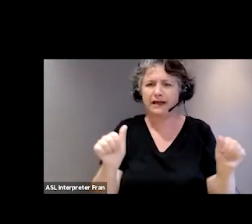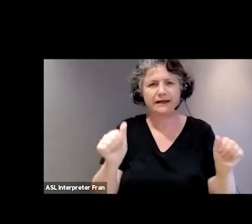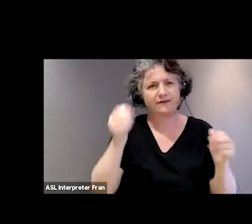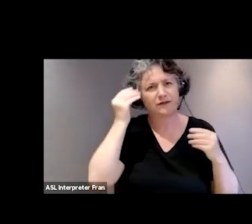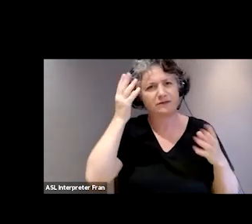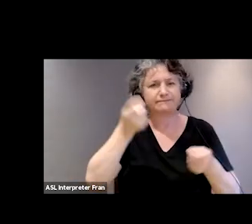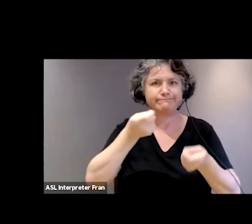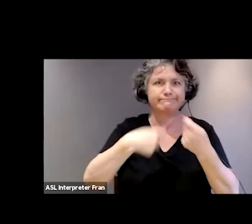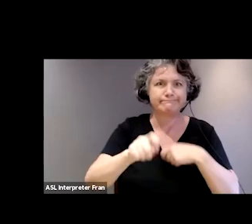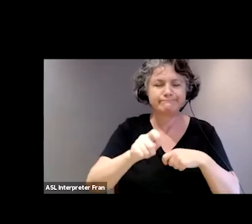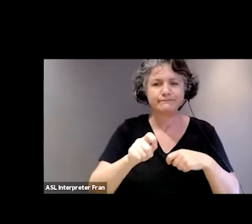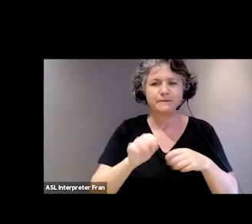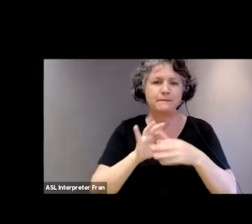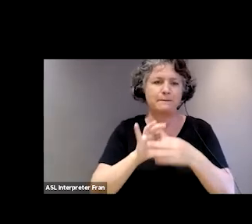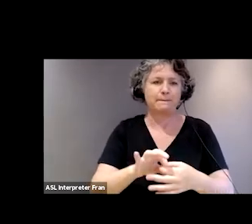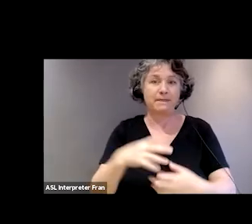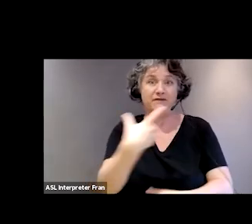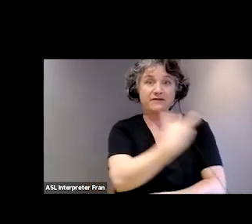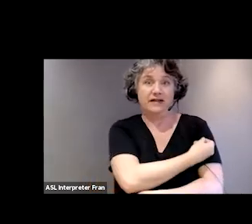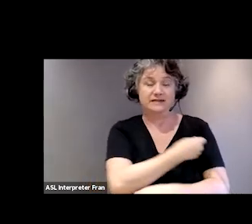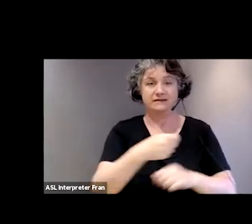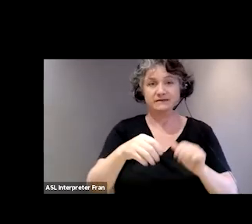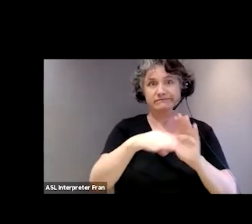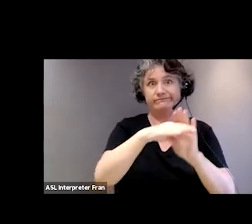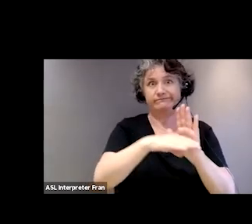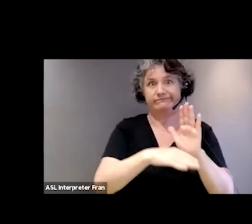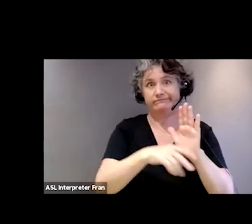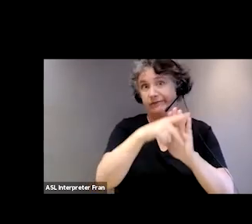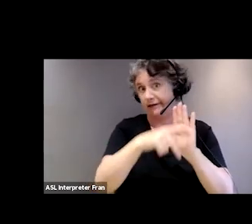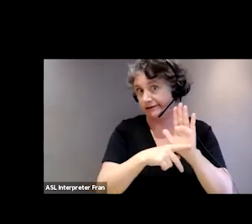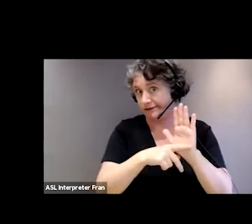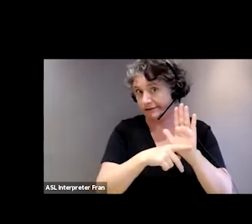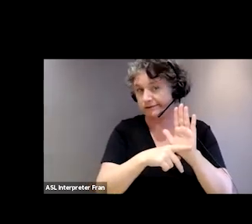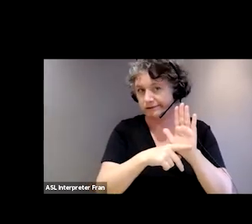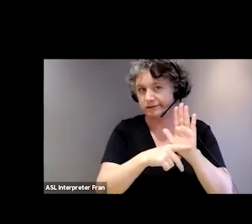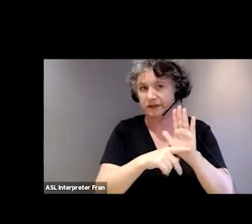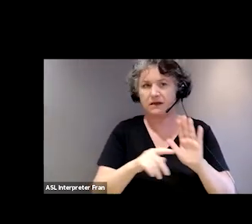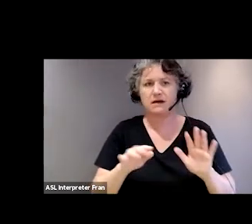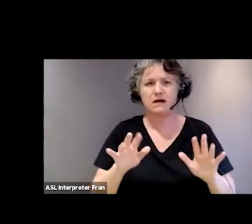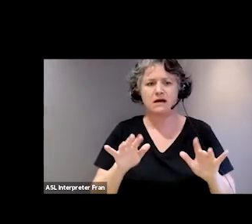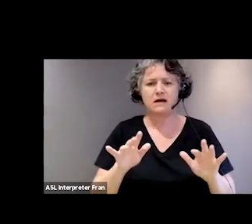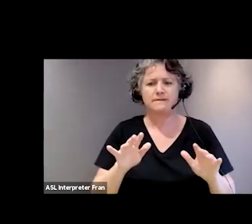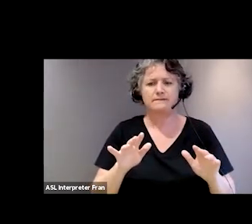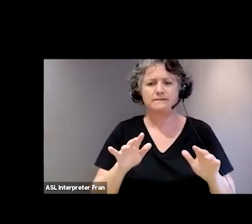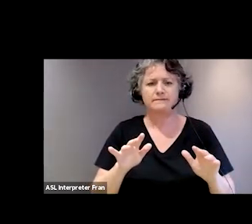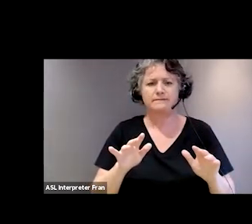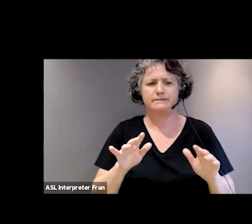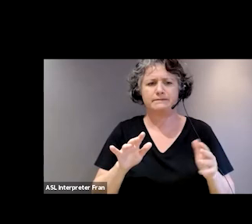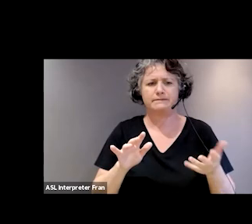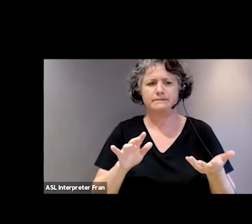disclaimer the information that is going to be presented today is dated as of November 2,